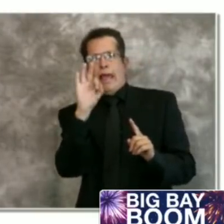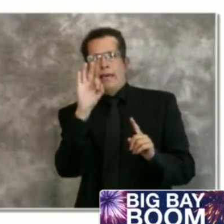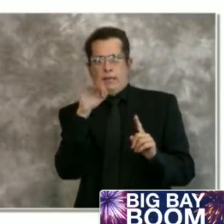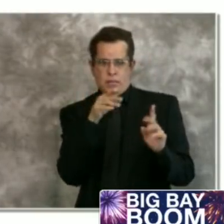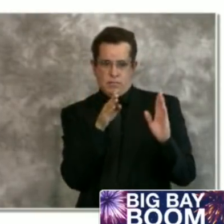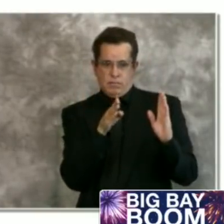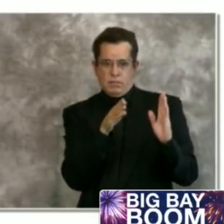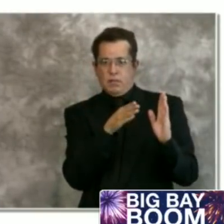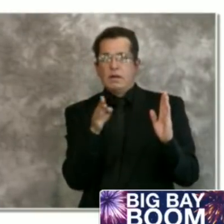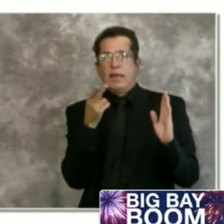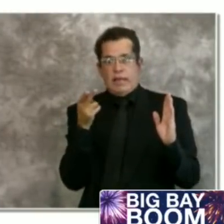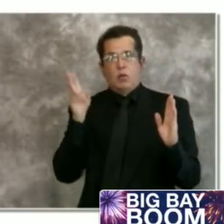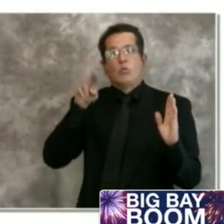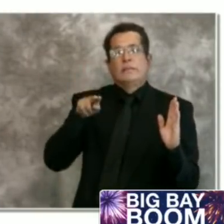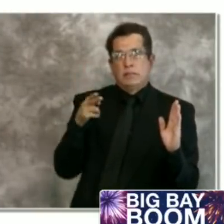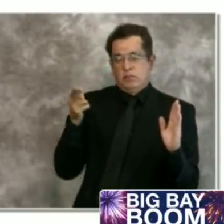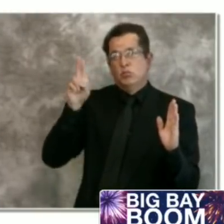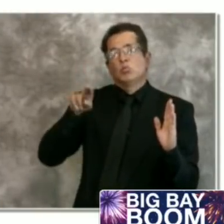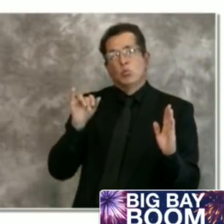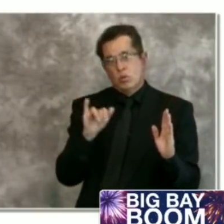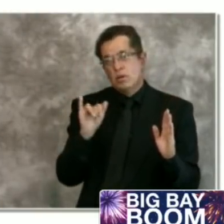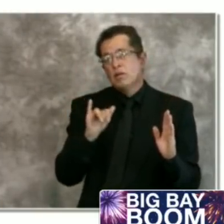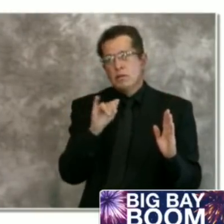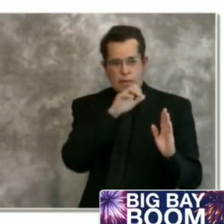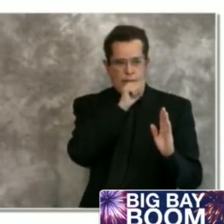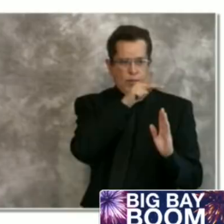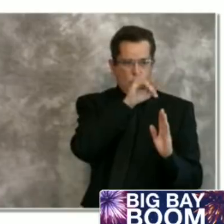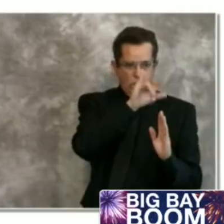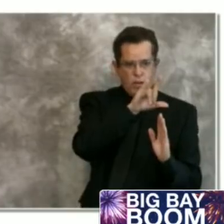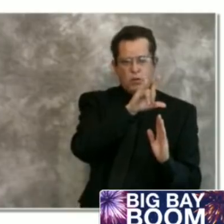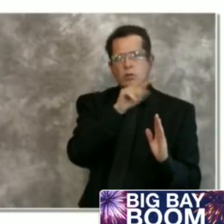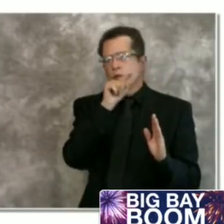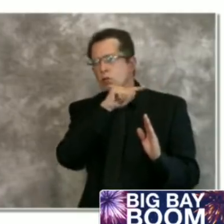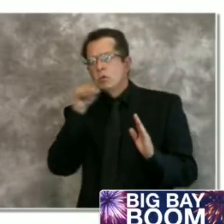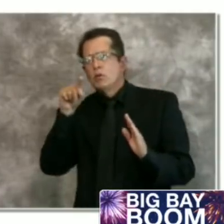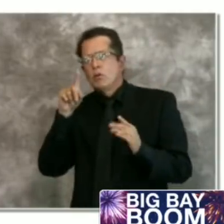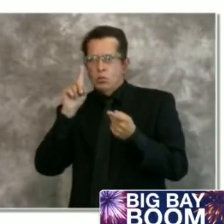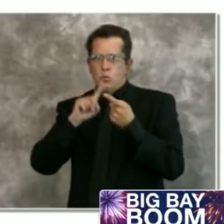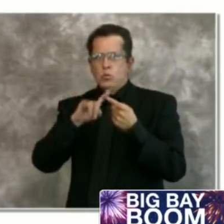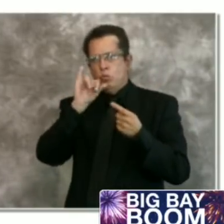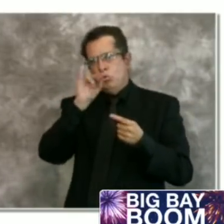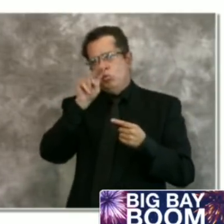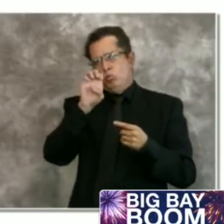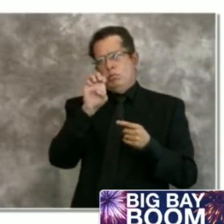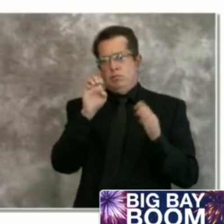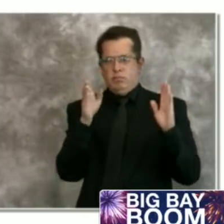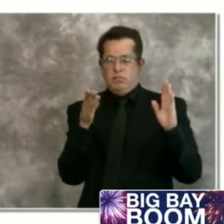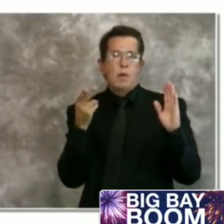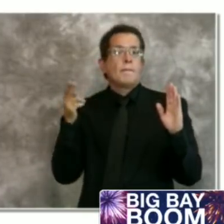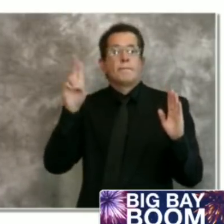CASES IN THE 20 TO 2910. YEAR AGE GROUP AND YOU CAN SEE THAT FOR 10 TO 19. THERE'S BEEN AN